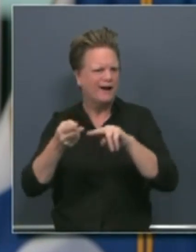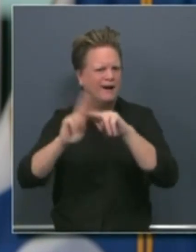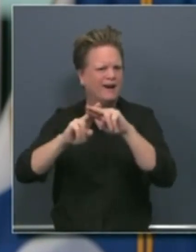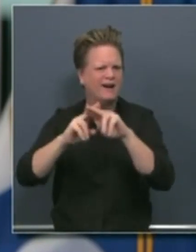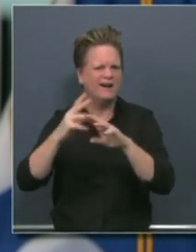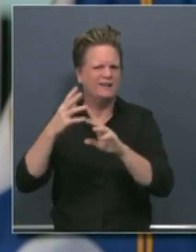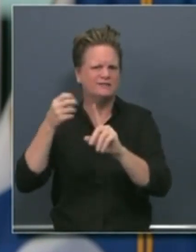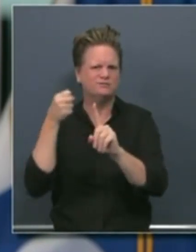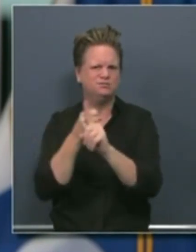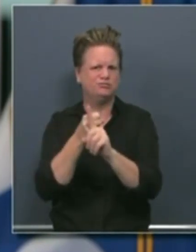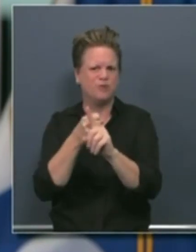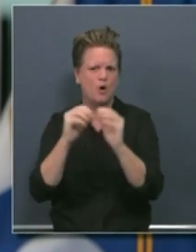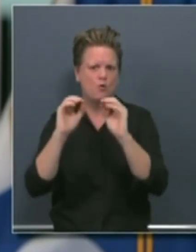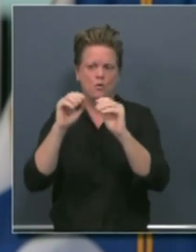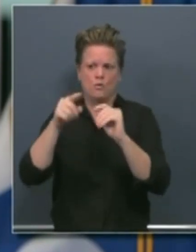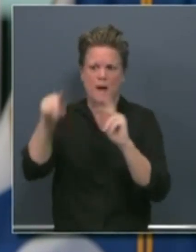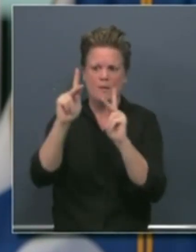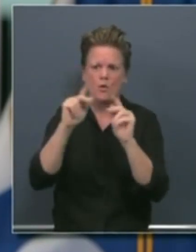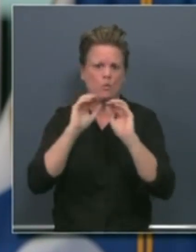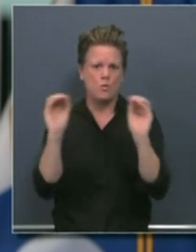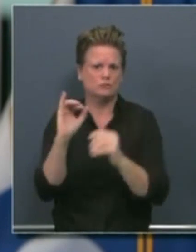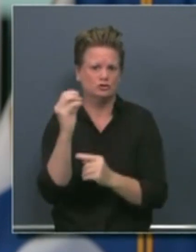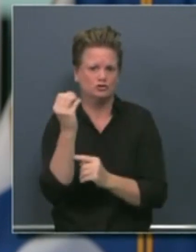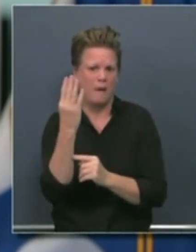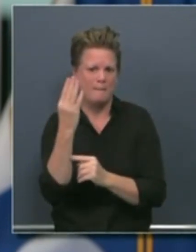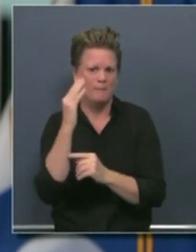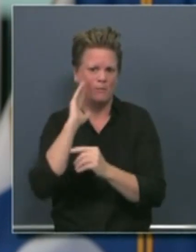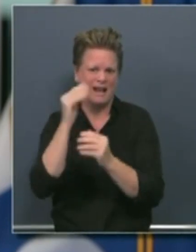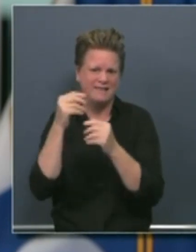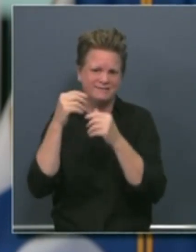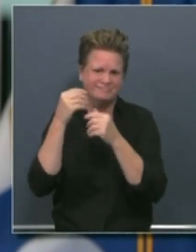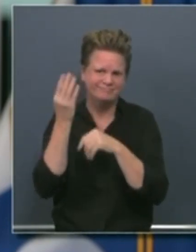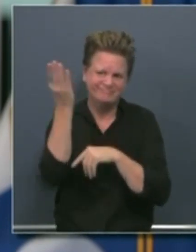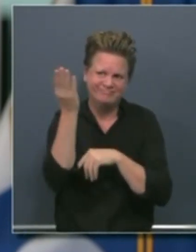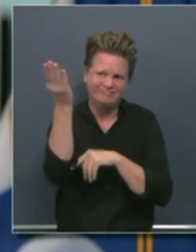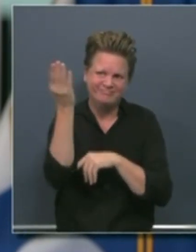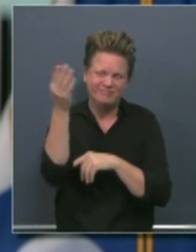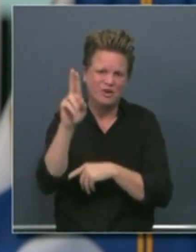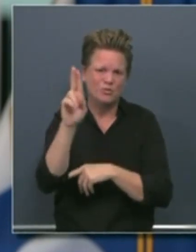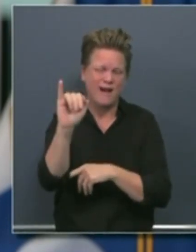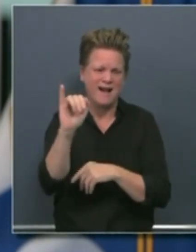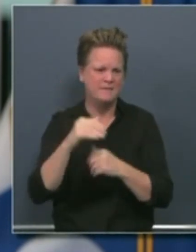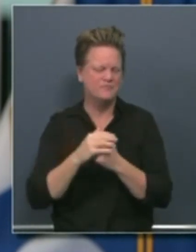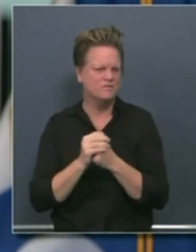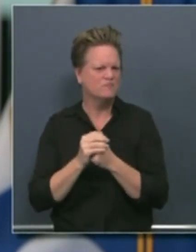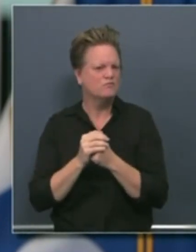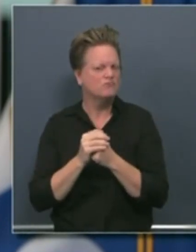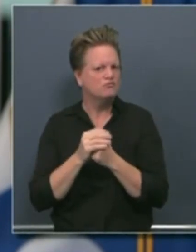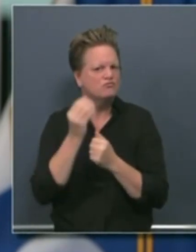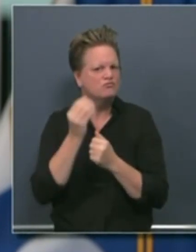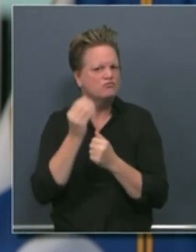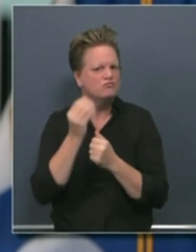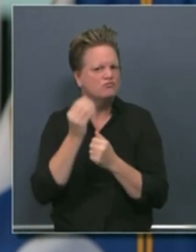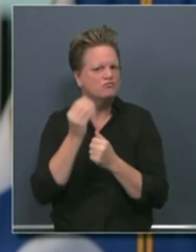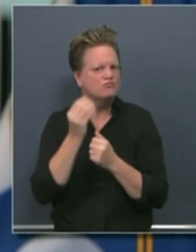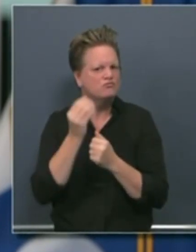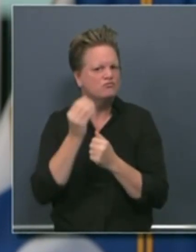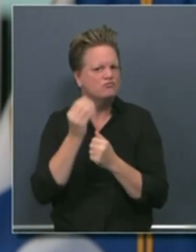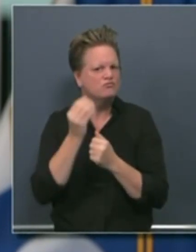OF 20%. GETTING CLOSER TO 20. 2, 3, 4, 5%. VERY VERY LIKELY IN SO THE CHALLENGE IS